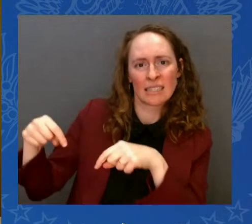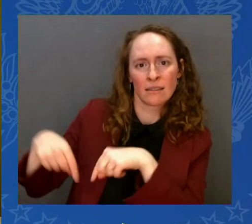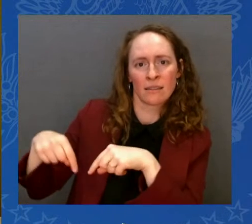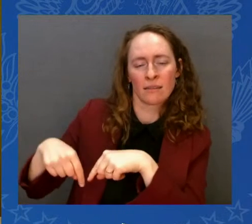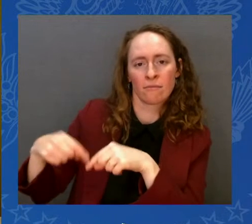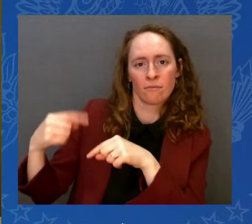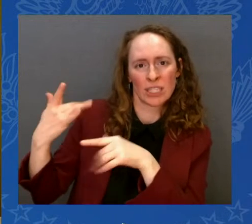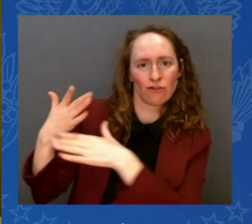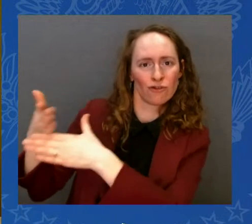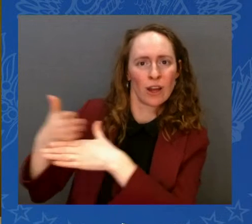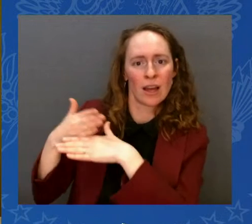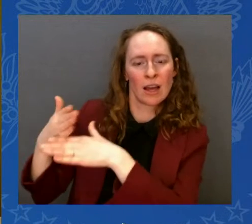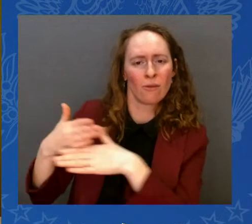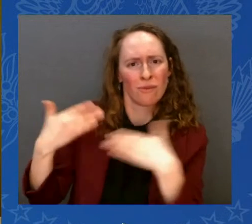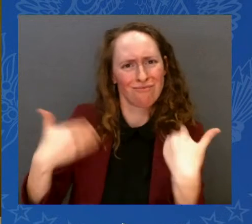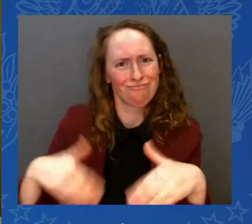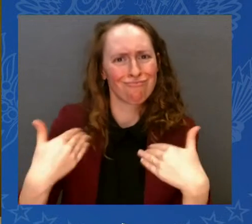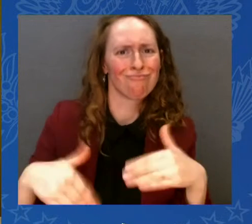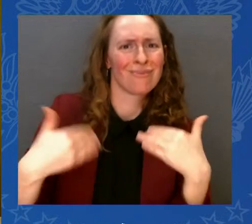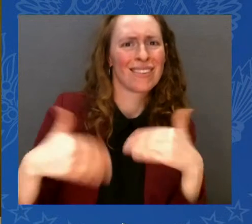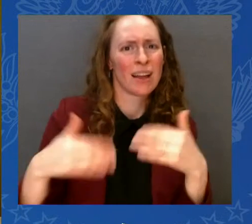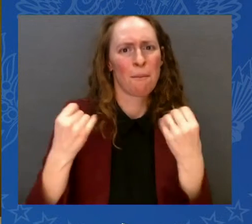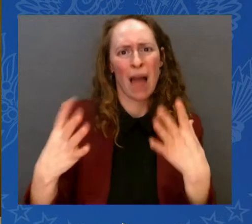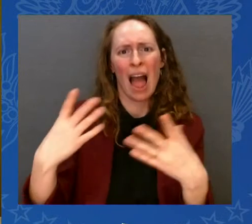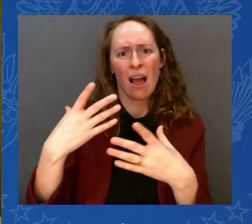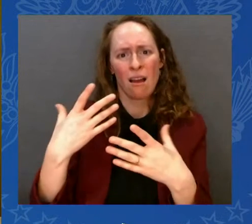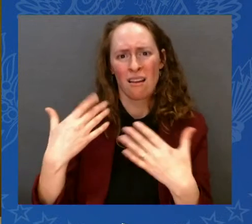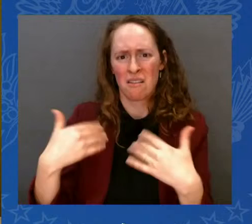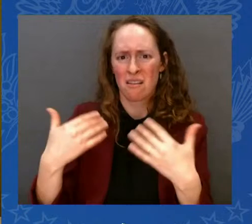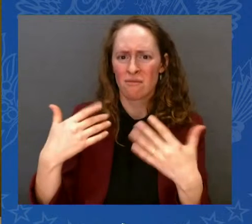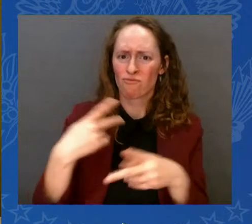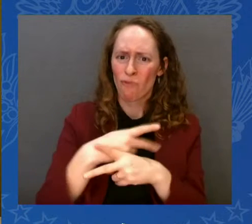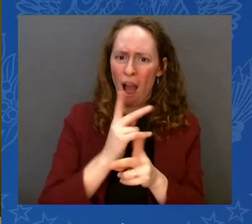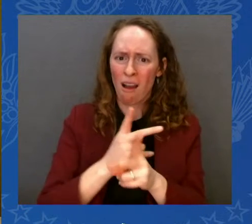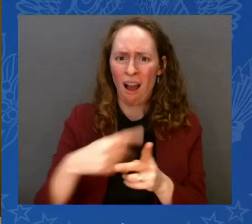And, you know, we've had -- we've seen some spirited debate.